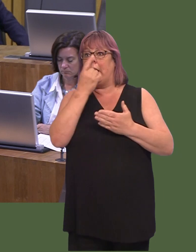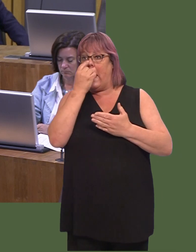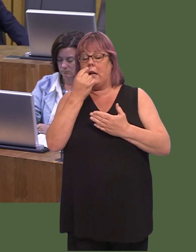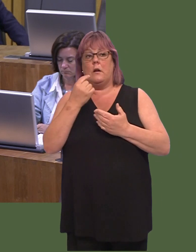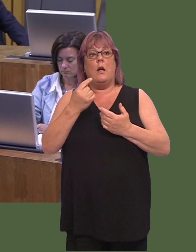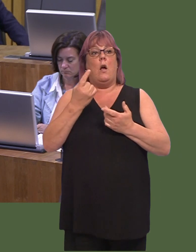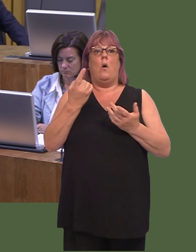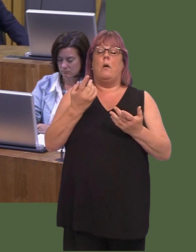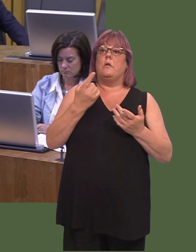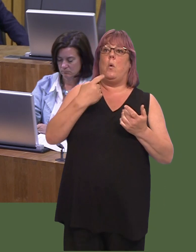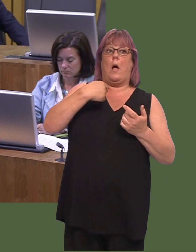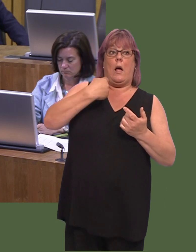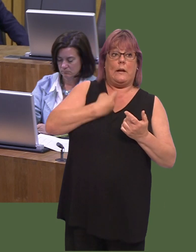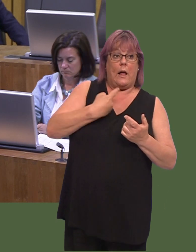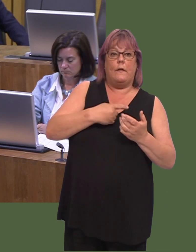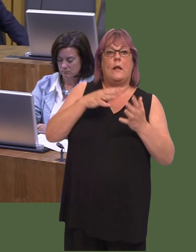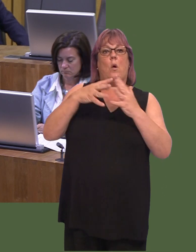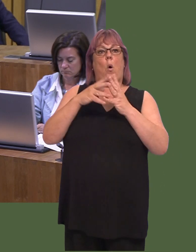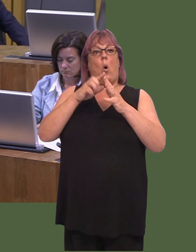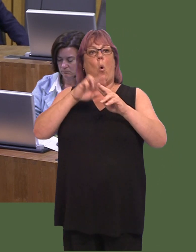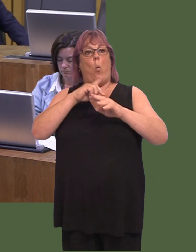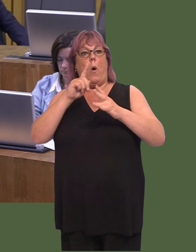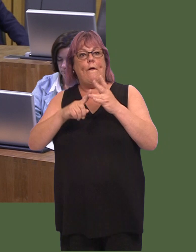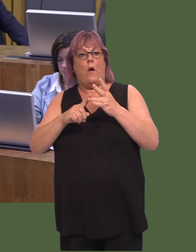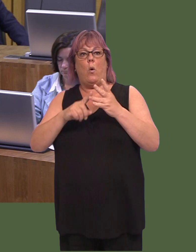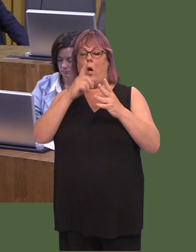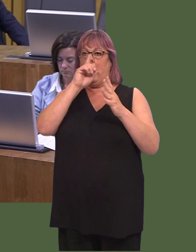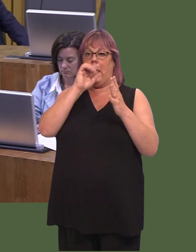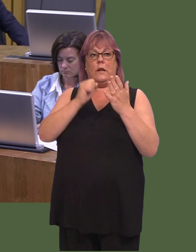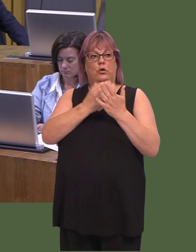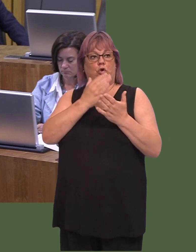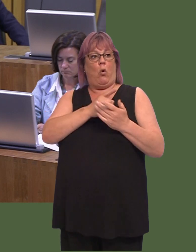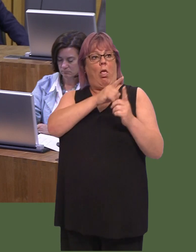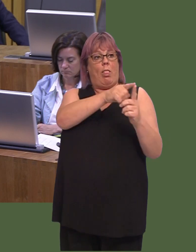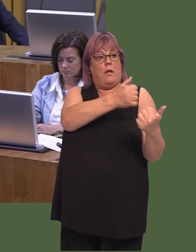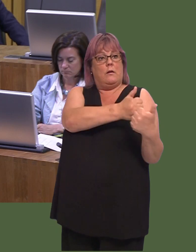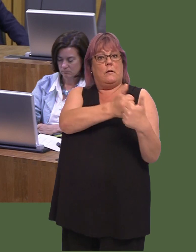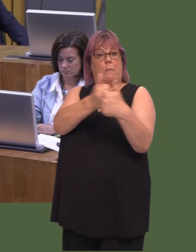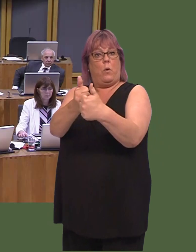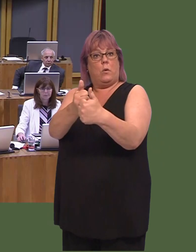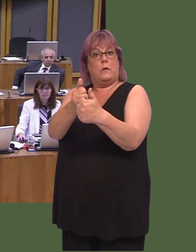us and the Welsh European Funding Office to make sure that worthwhile projects such as this are able to flourish in the future.